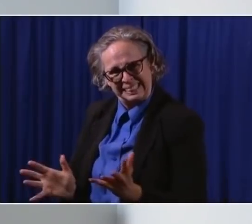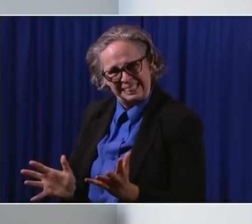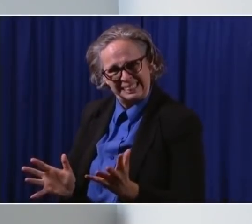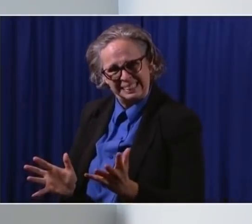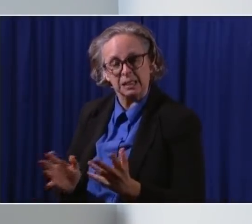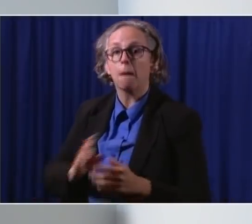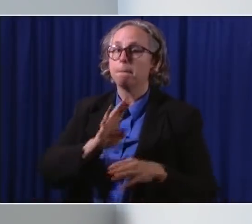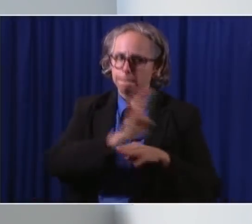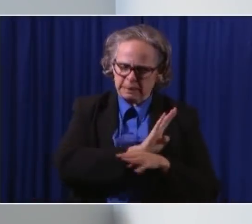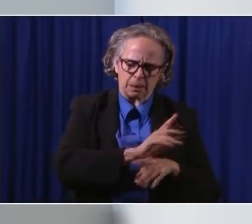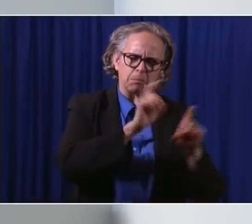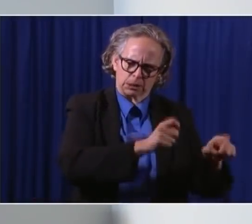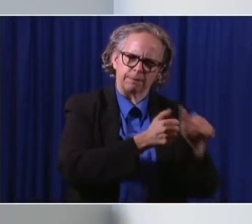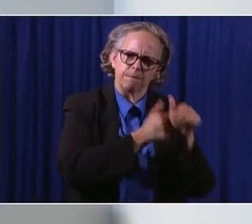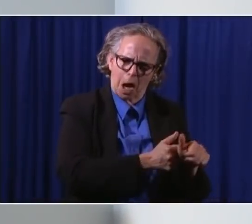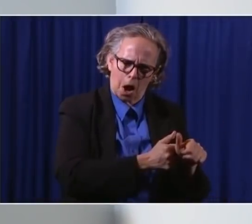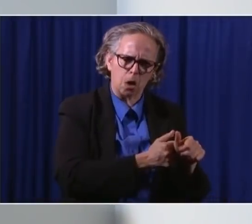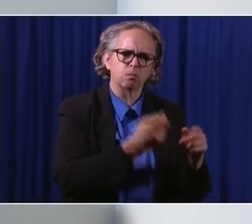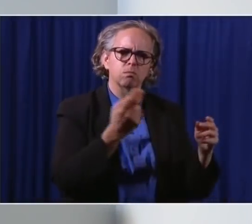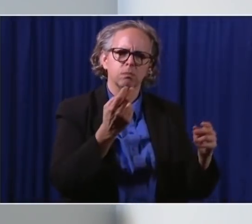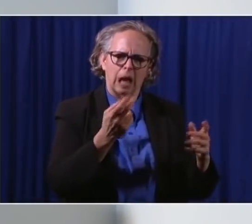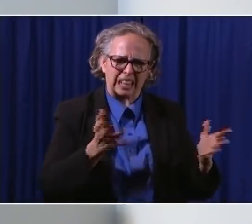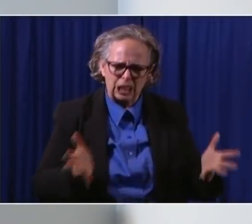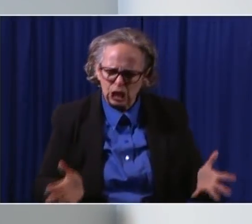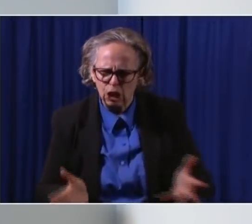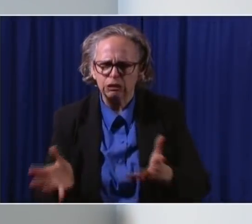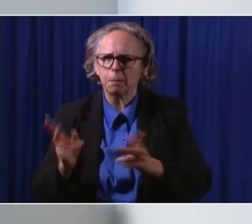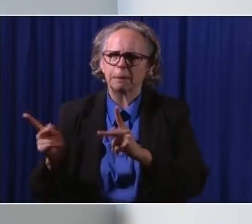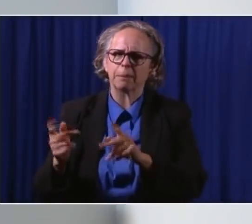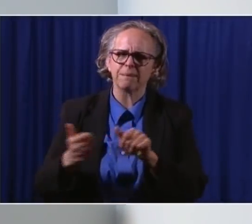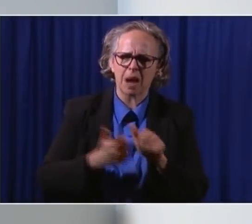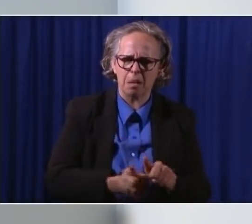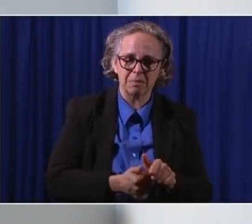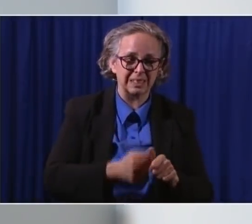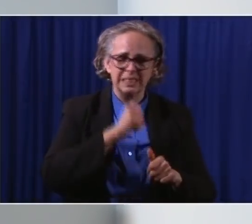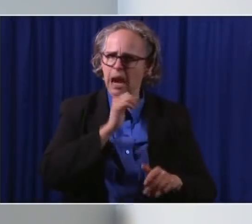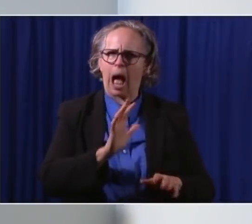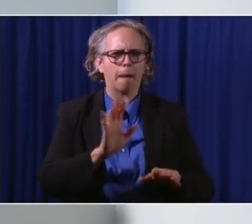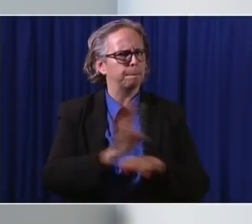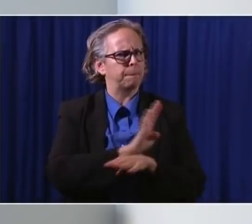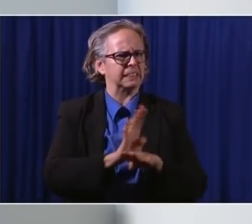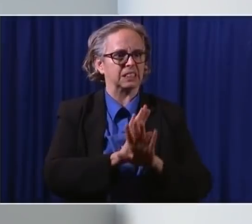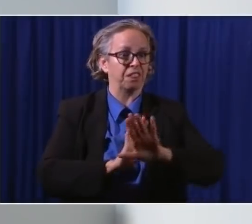COUPLE QUESTIONS ON THIS. BUT BUSINESSES ARE EXPECTED TO URGE CUSTOMERS TO DO THIS SO A BUSINESS IS NOT REQUIRED TO